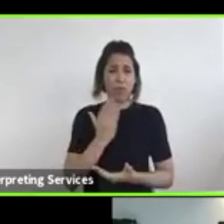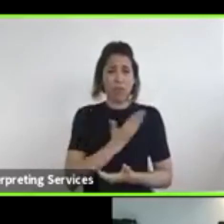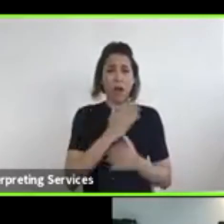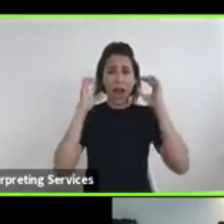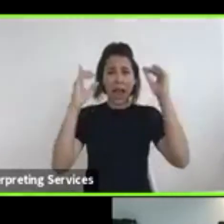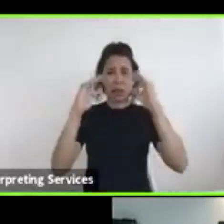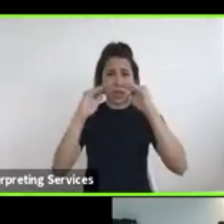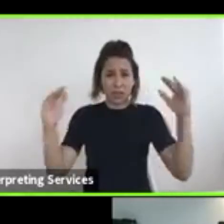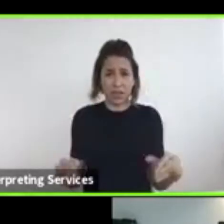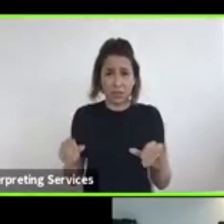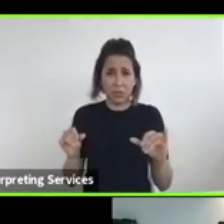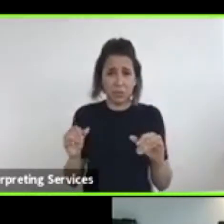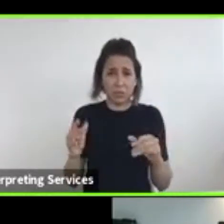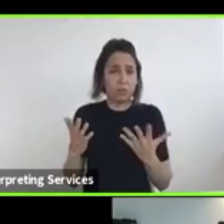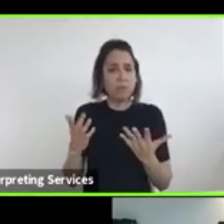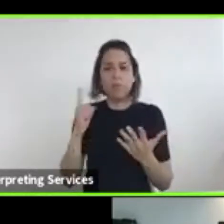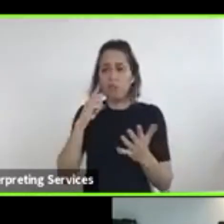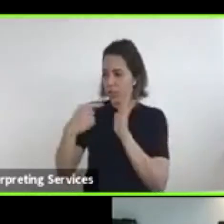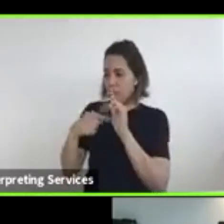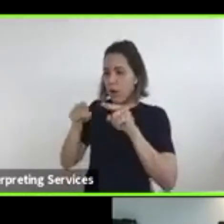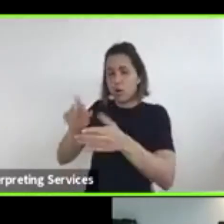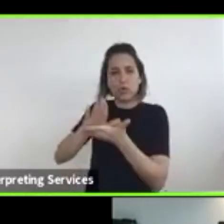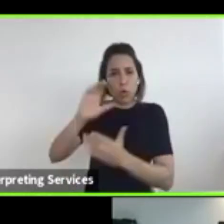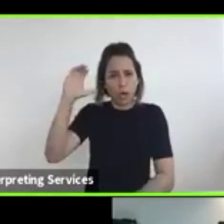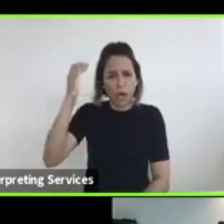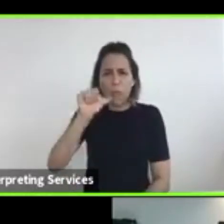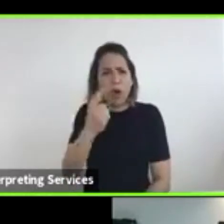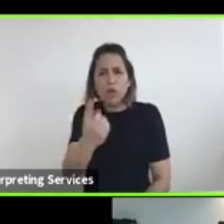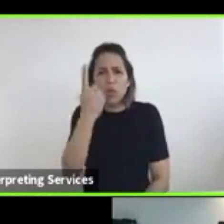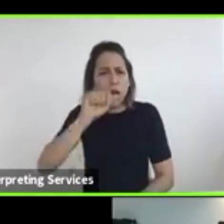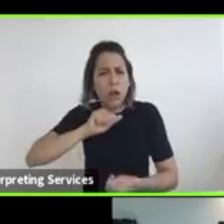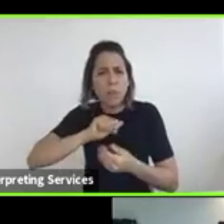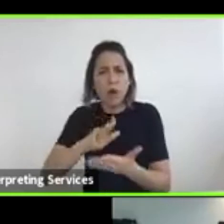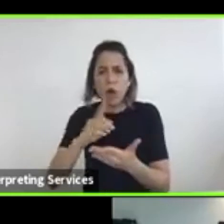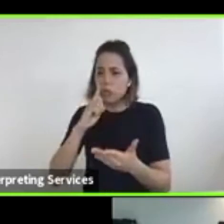WAS NOT ONE DIMENSION OF THE ORIGINAL INHABITANTS OF THAT LAND.